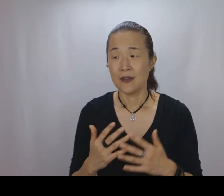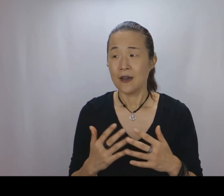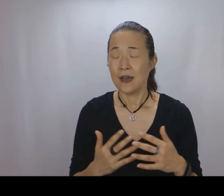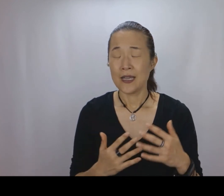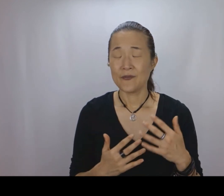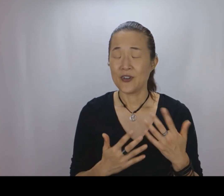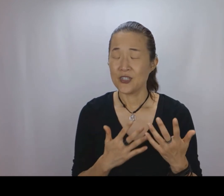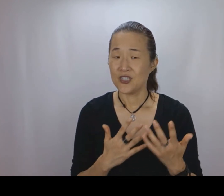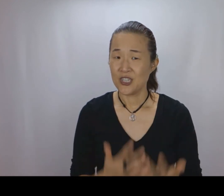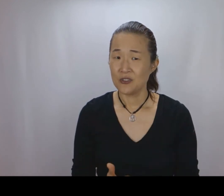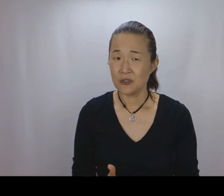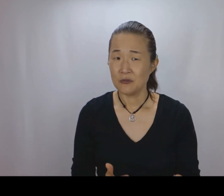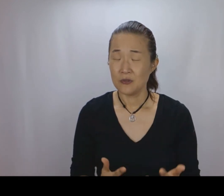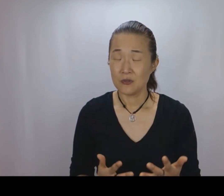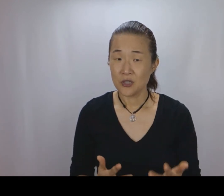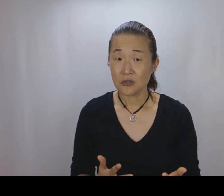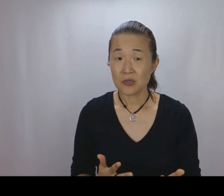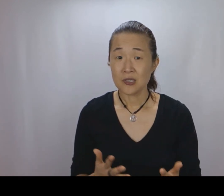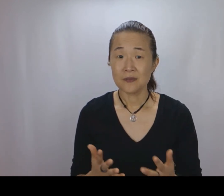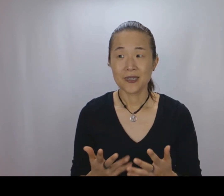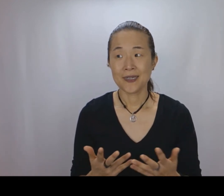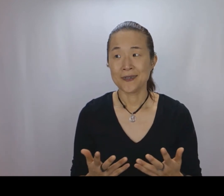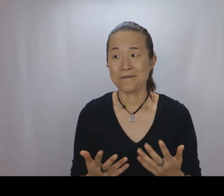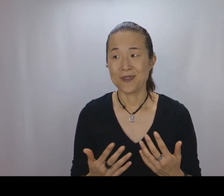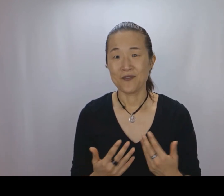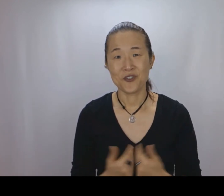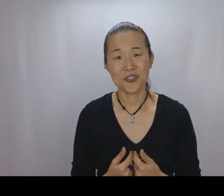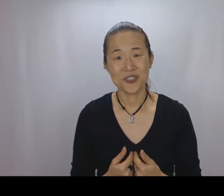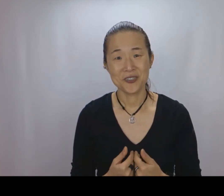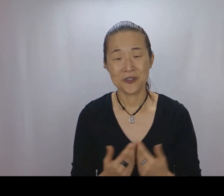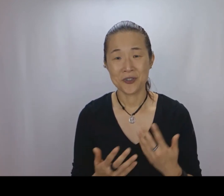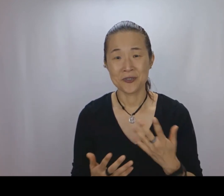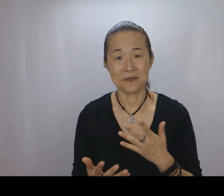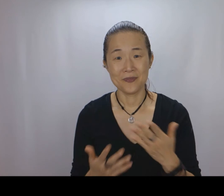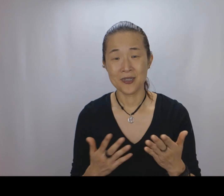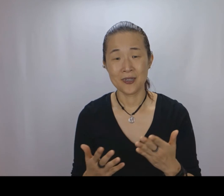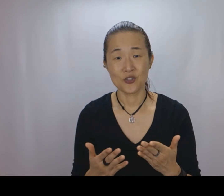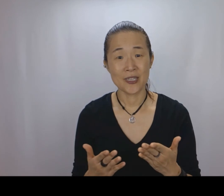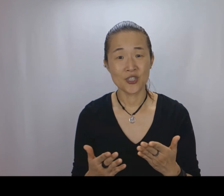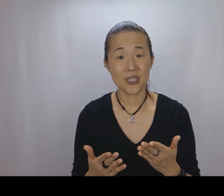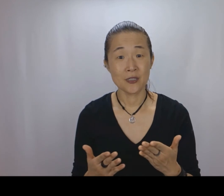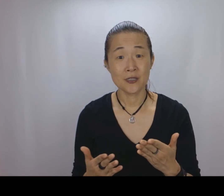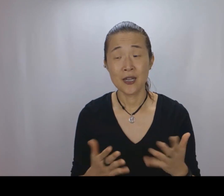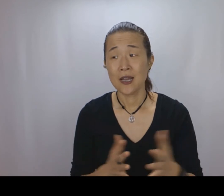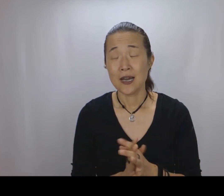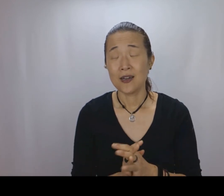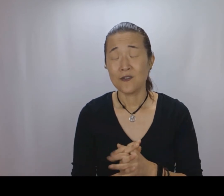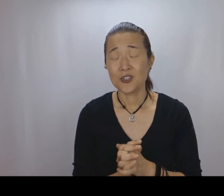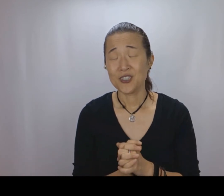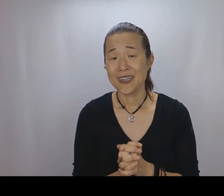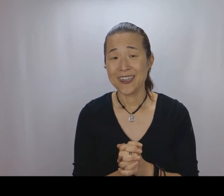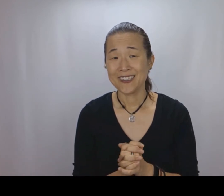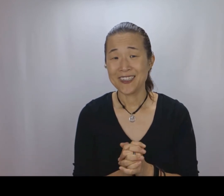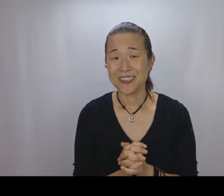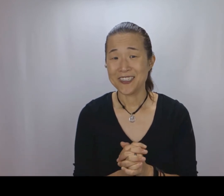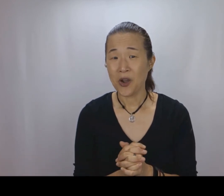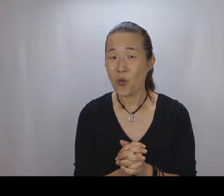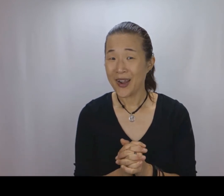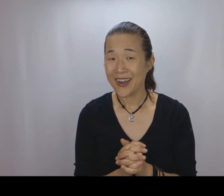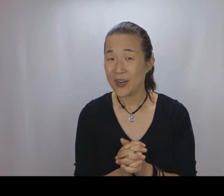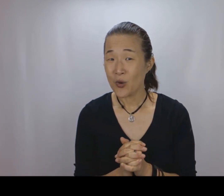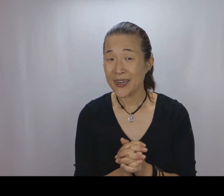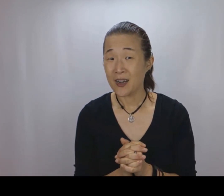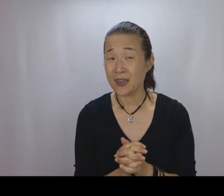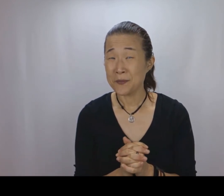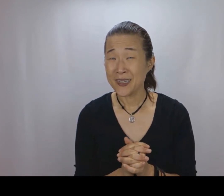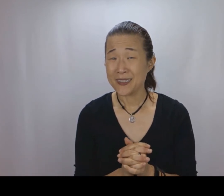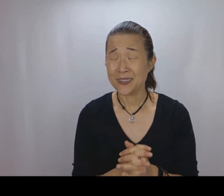As far as gender-neutral approach or transgender, unfortunately ASL has not quite quite caught up yet,